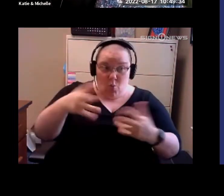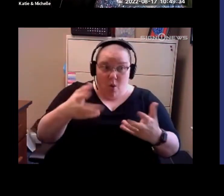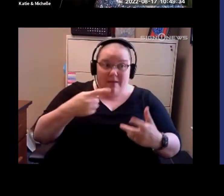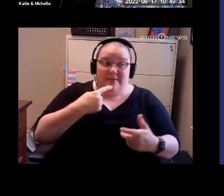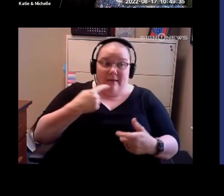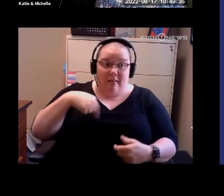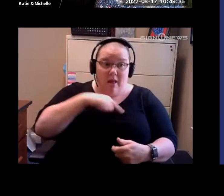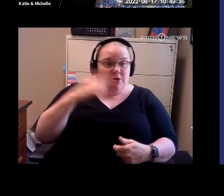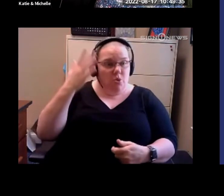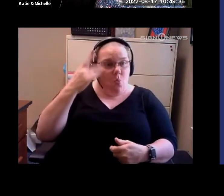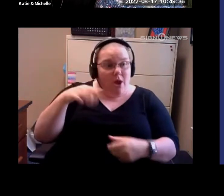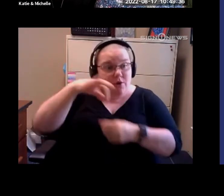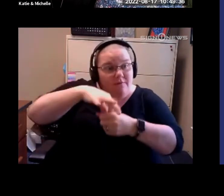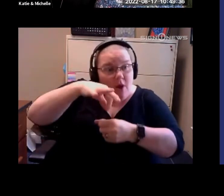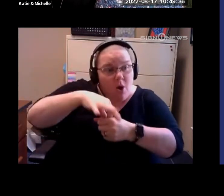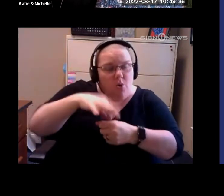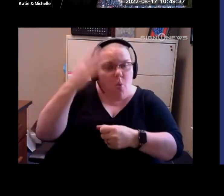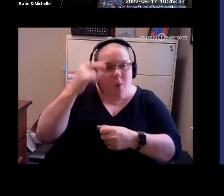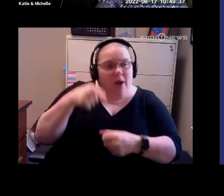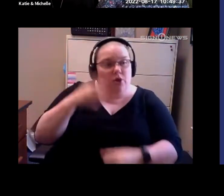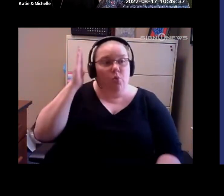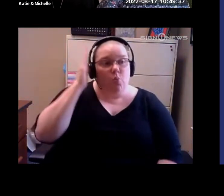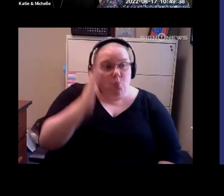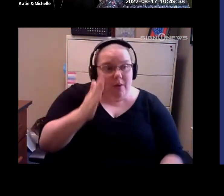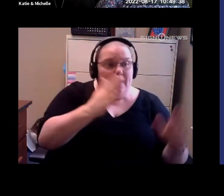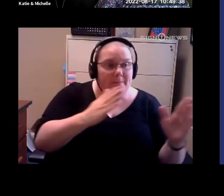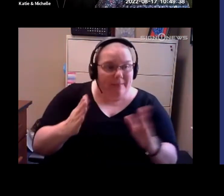um why you vote or why you're going to vote why it's important to you